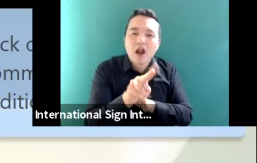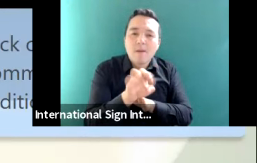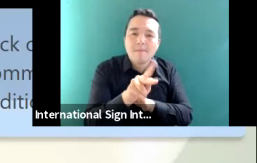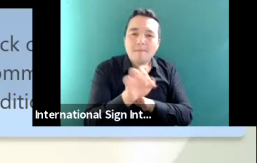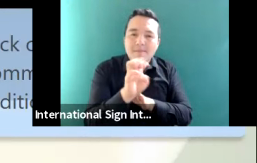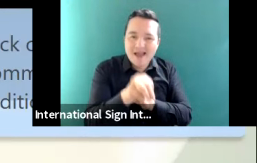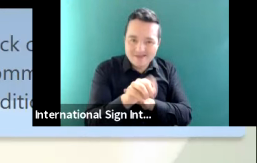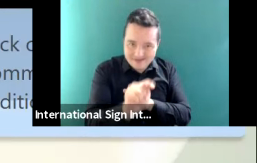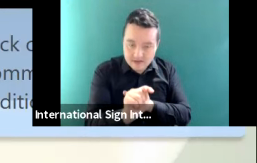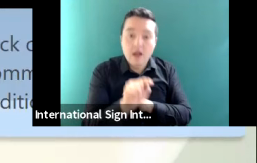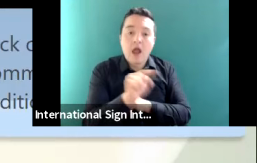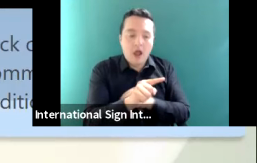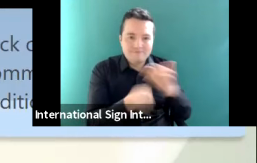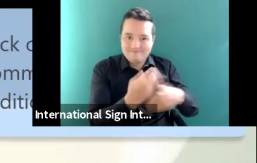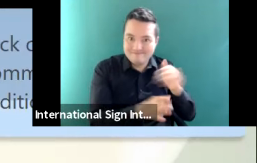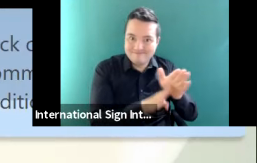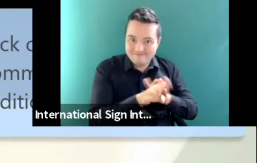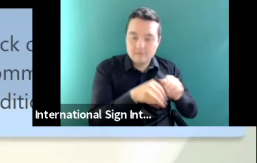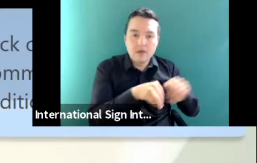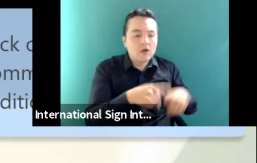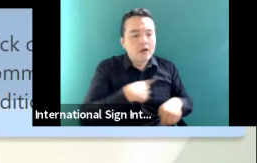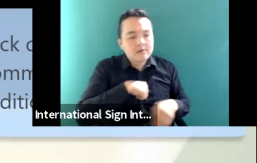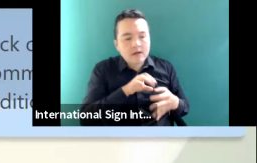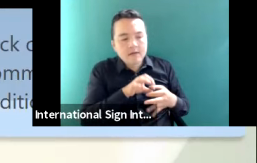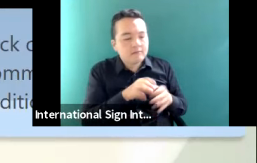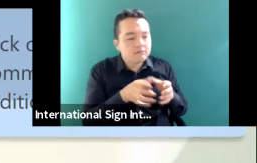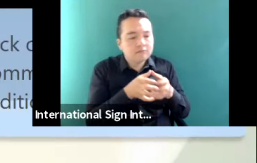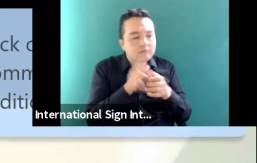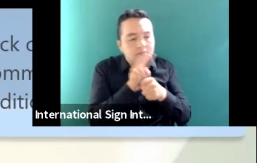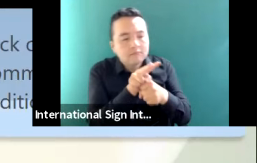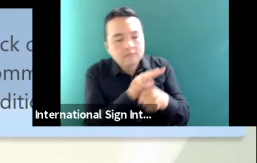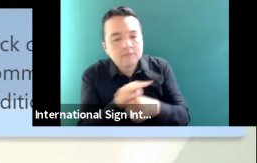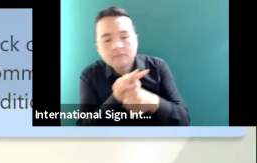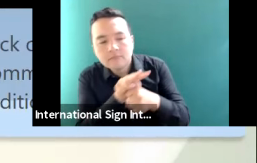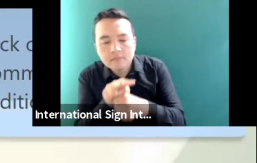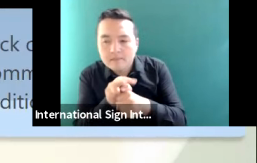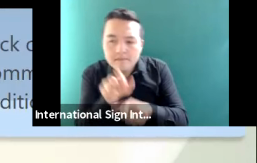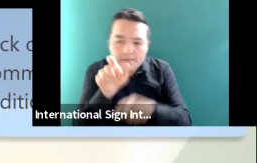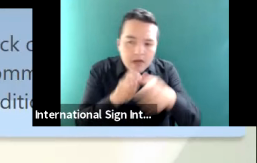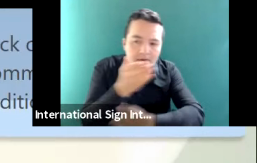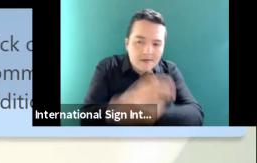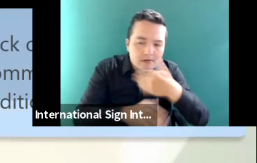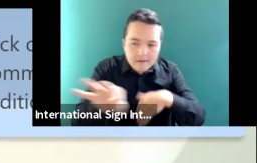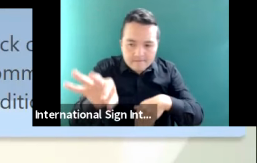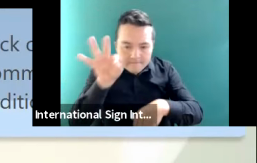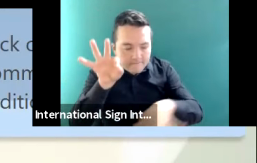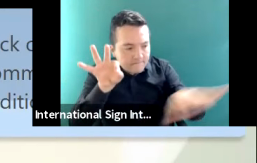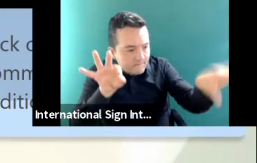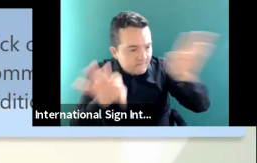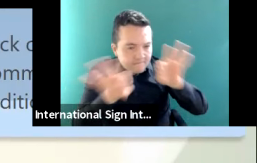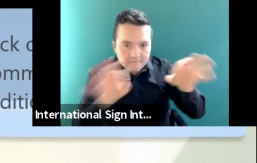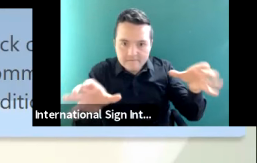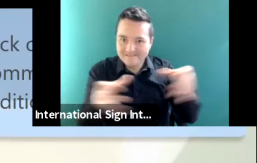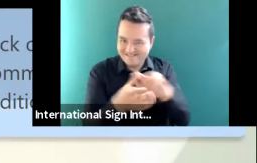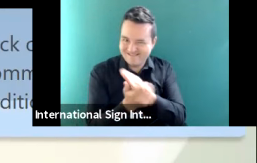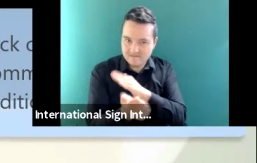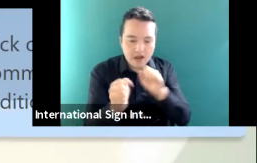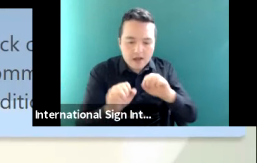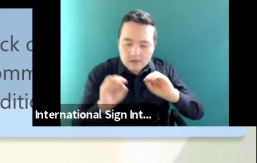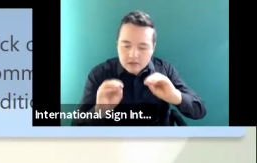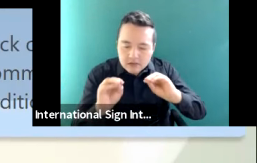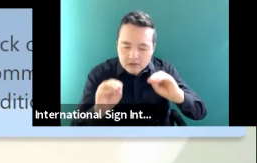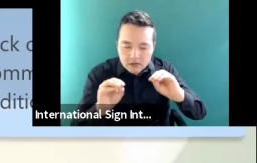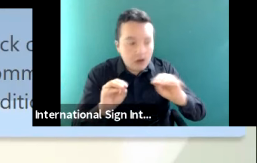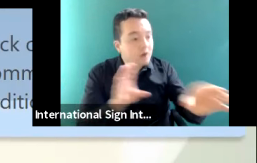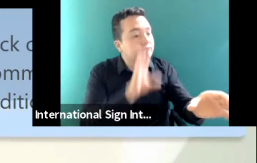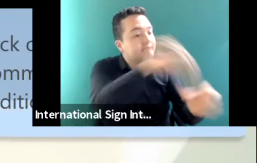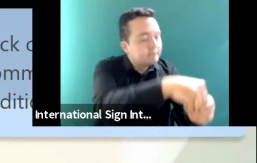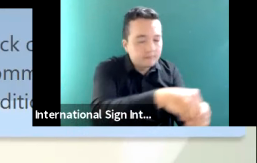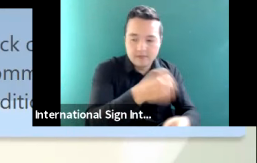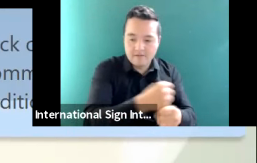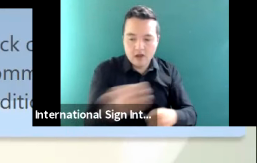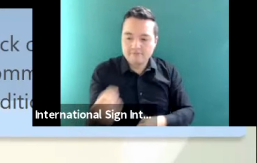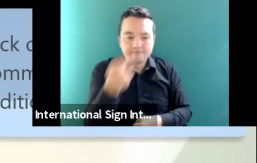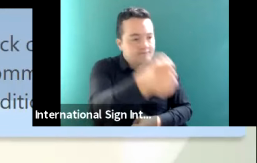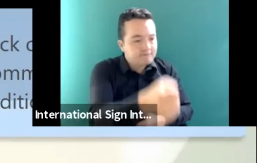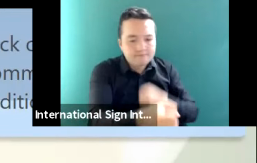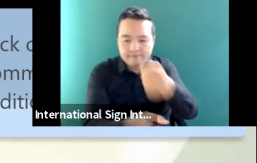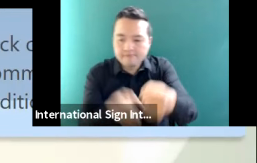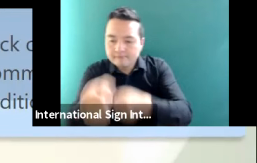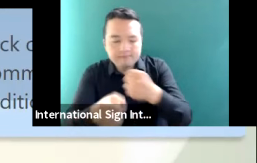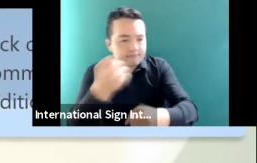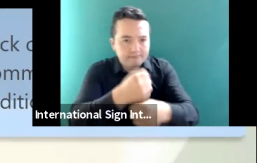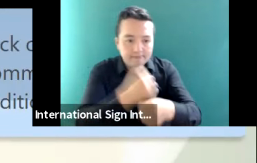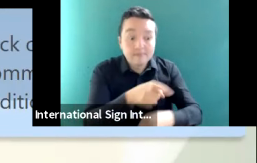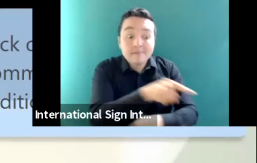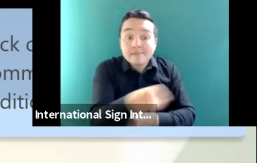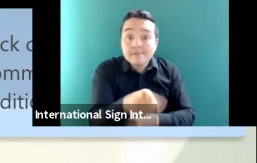So we are running this program in collaboration with the Ministry of development.